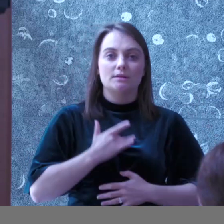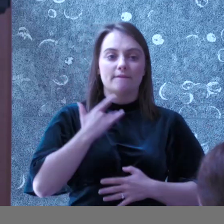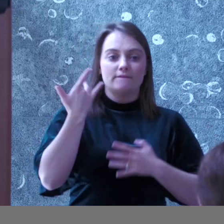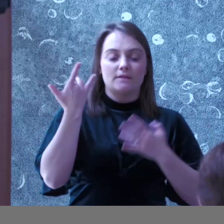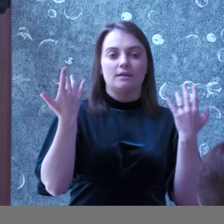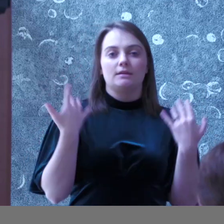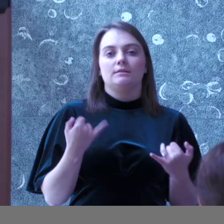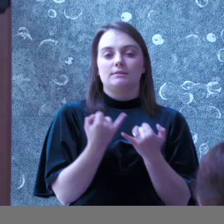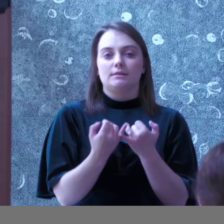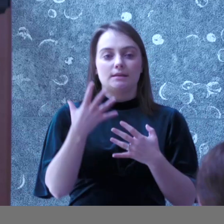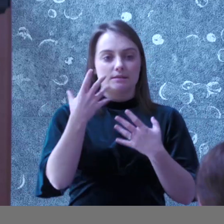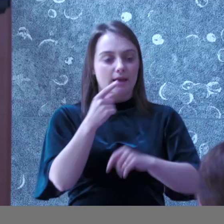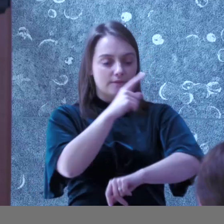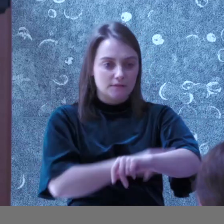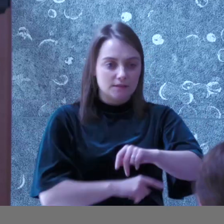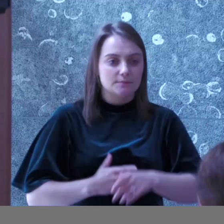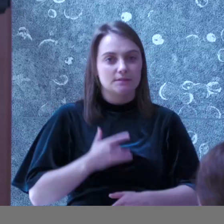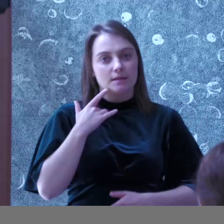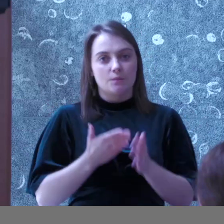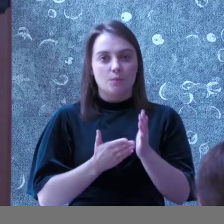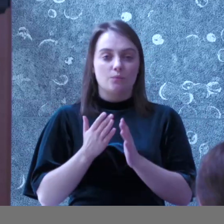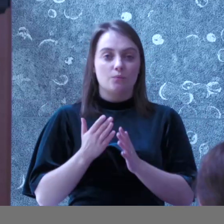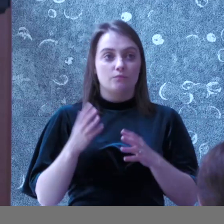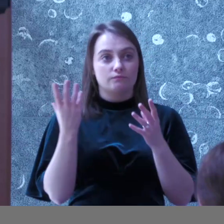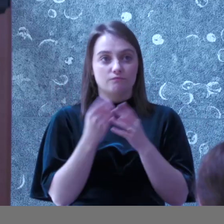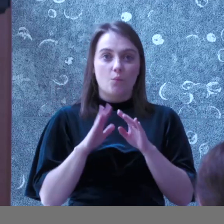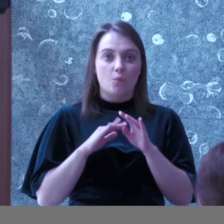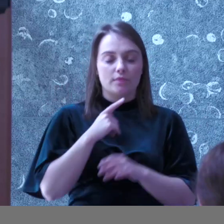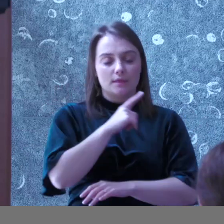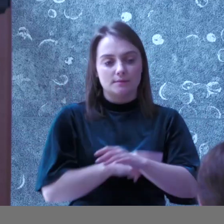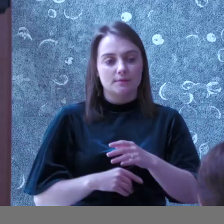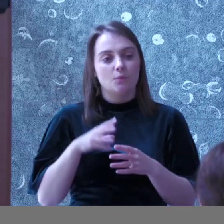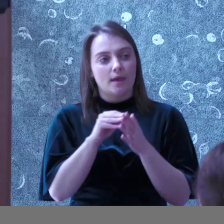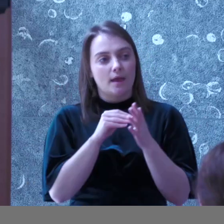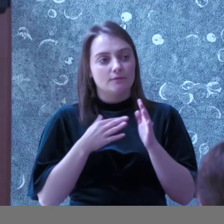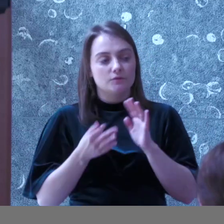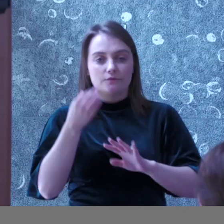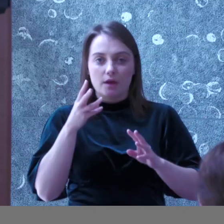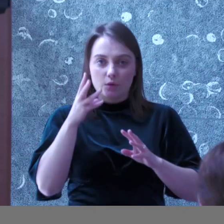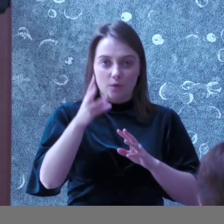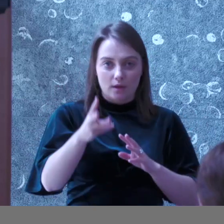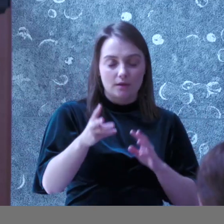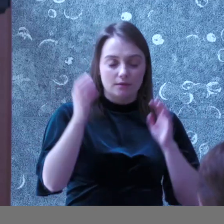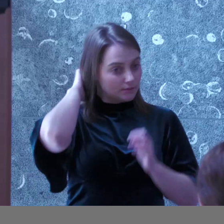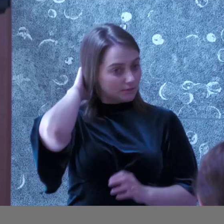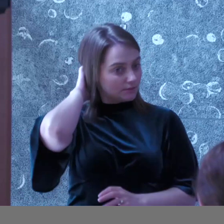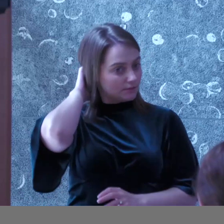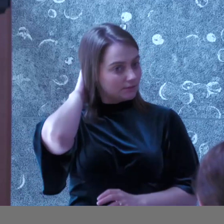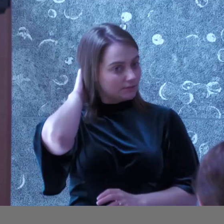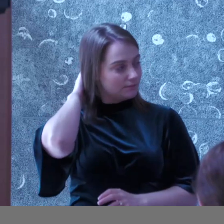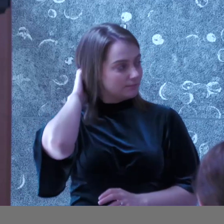a disability and live with a disability and we need to find ways of bringing the Brians,